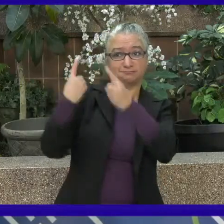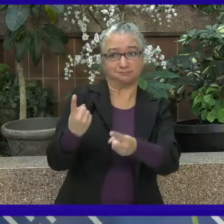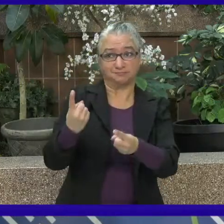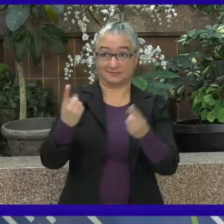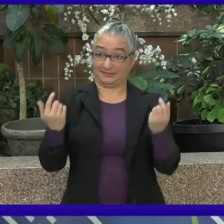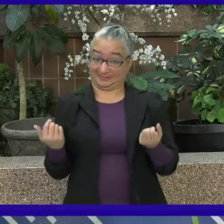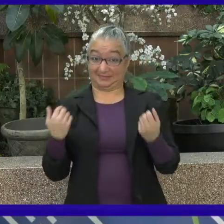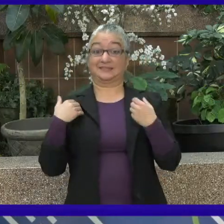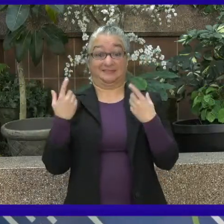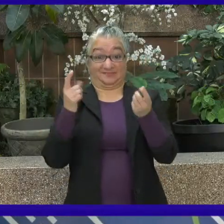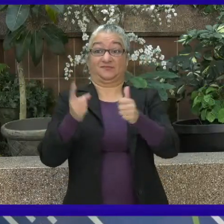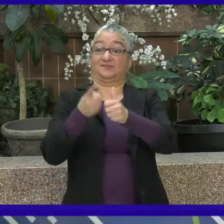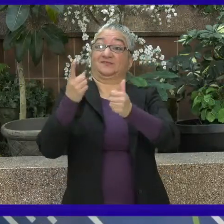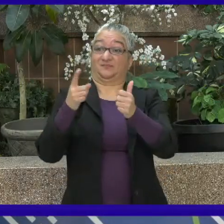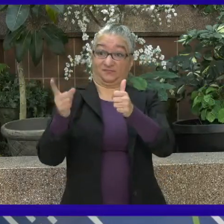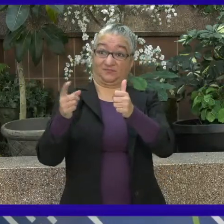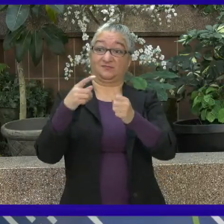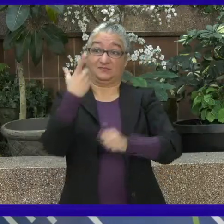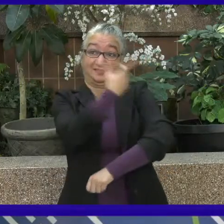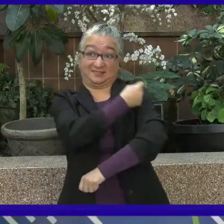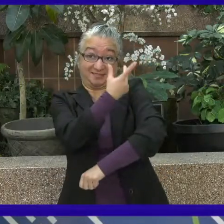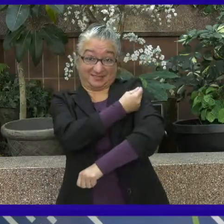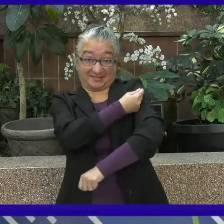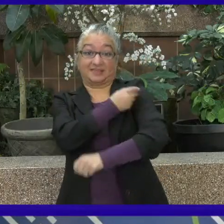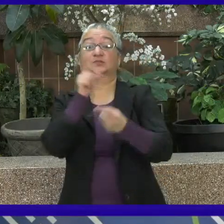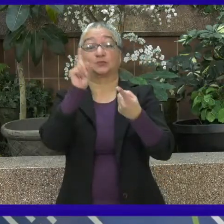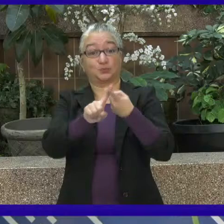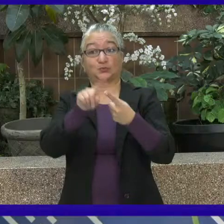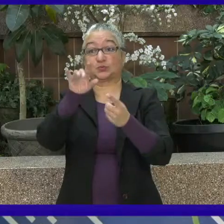chat a little bit about what the days uh in between have looked like as well for me so